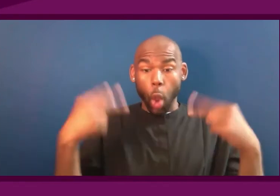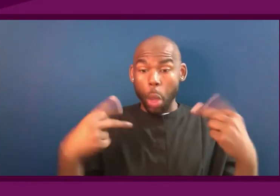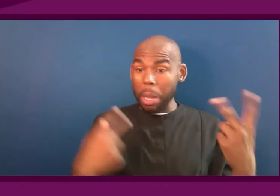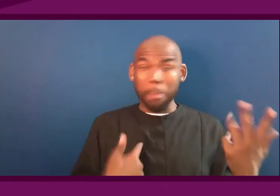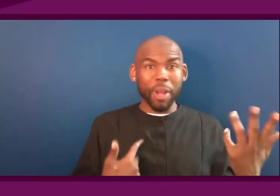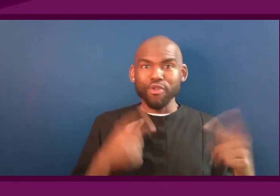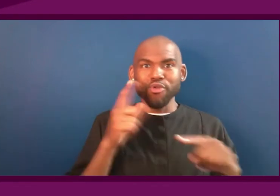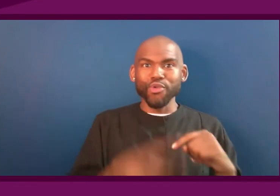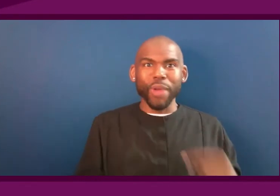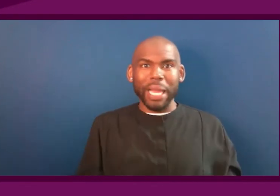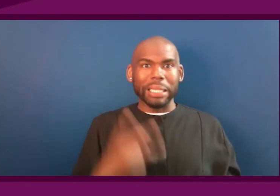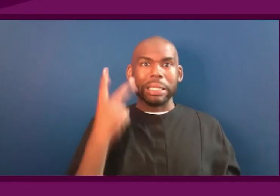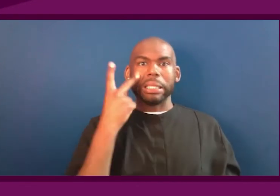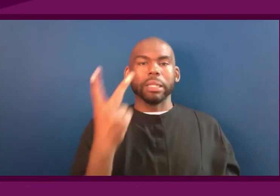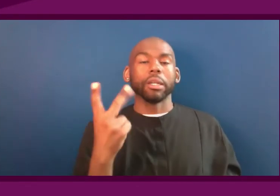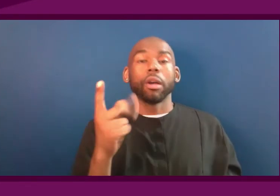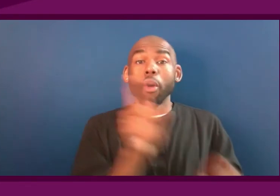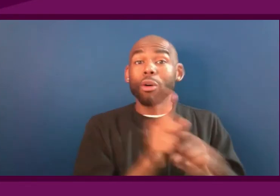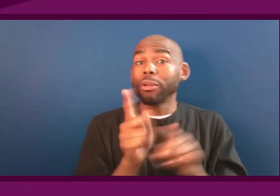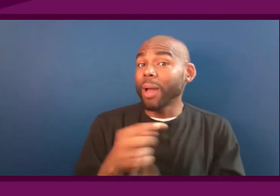Debra Ruh: But what I decided